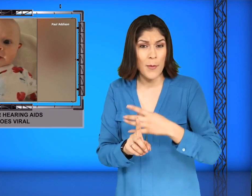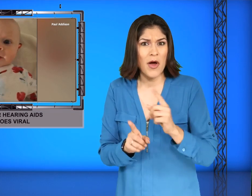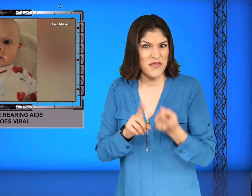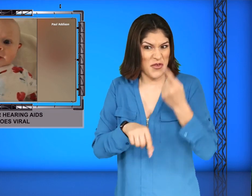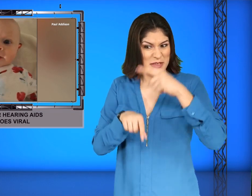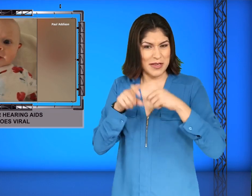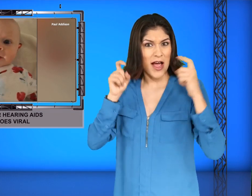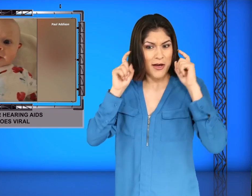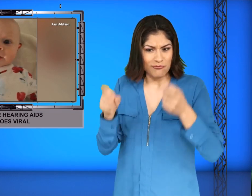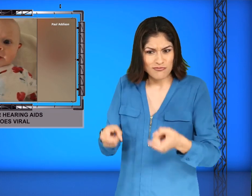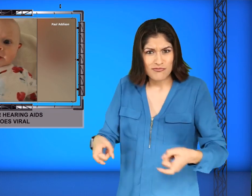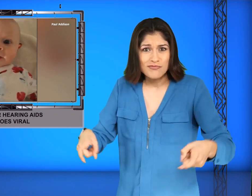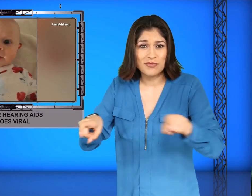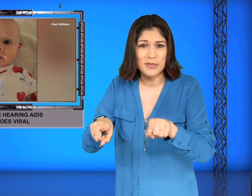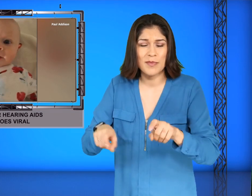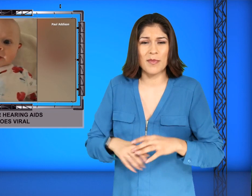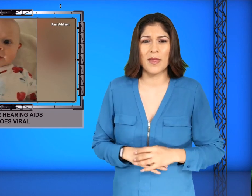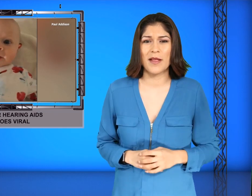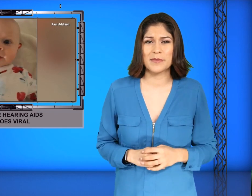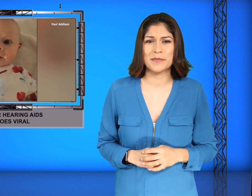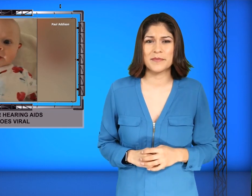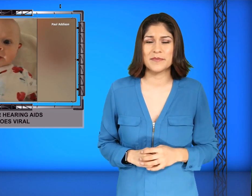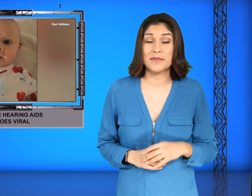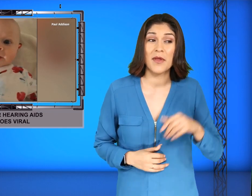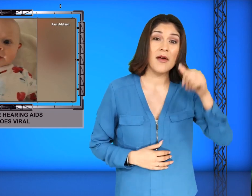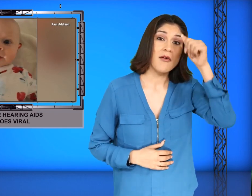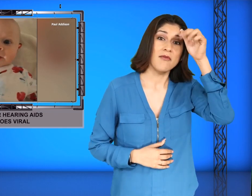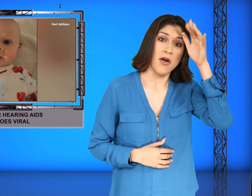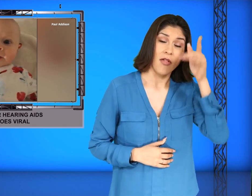hearing aids from the UK's National Health Service about five weeks ago.